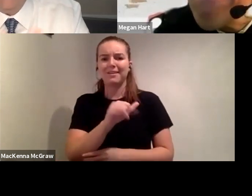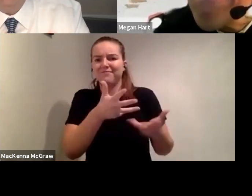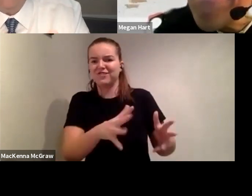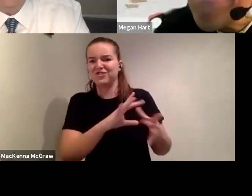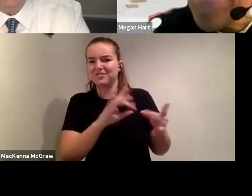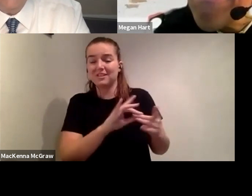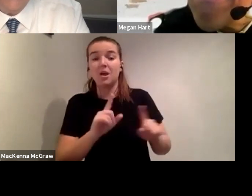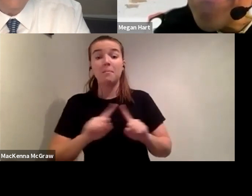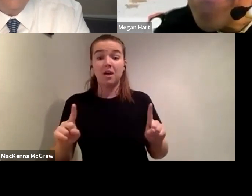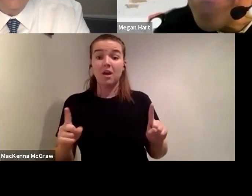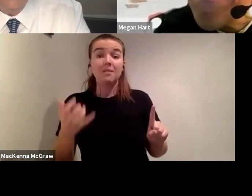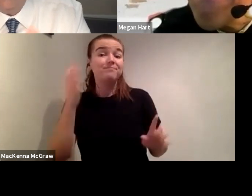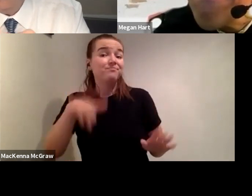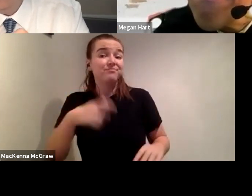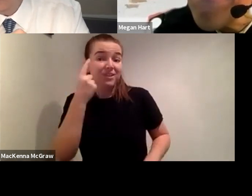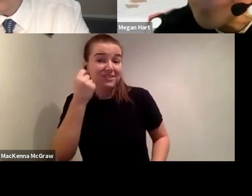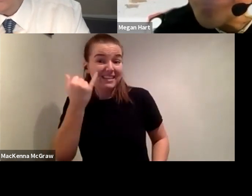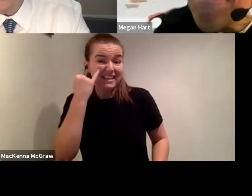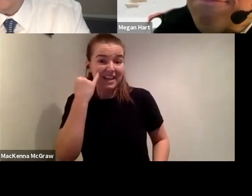Speed to the first thing I will say about accommodations and Emily hit on it.